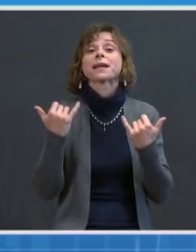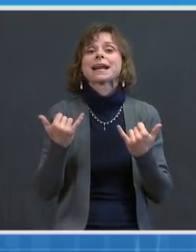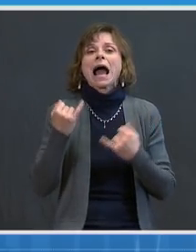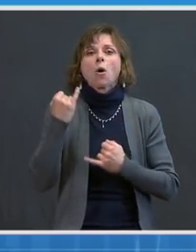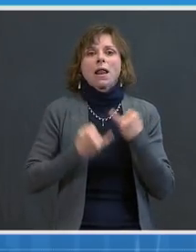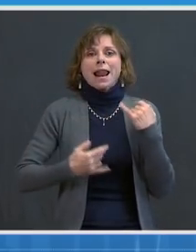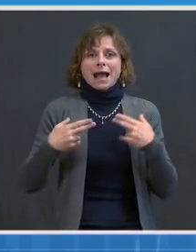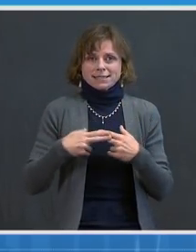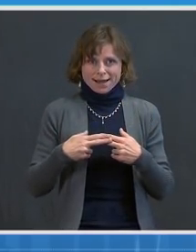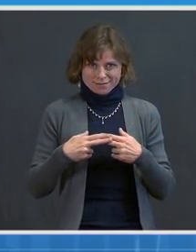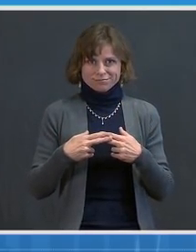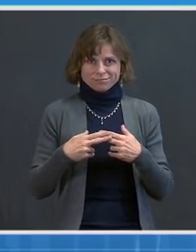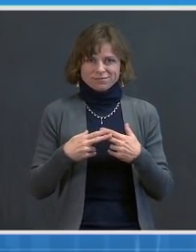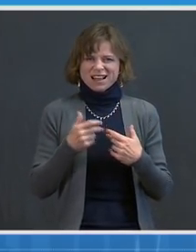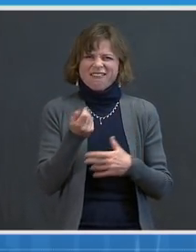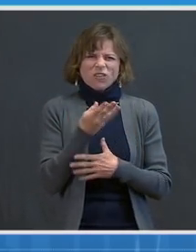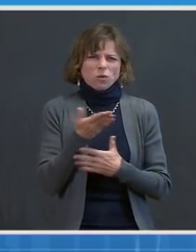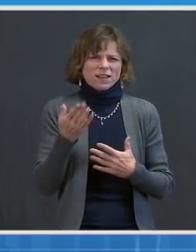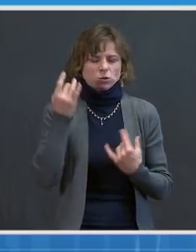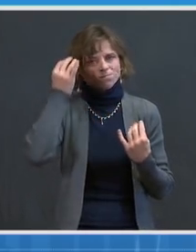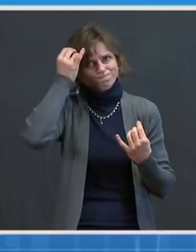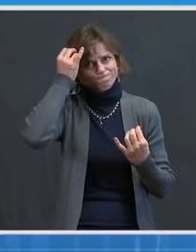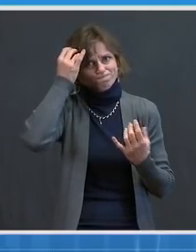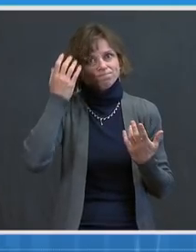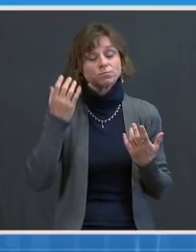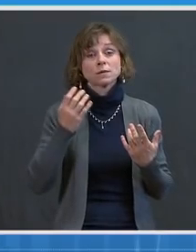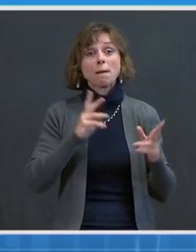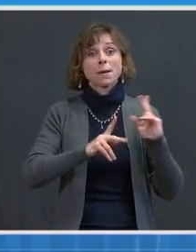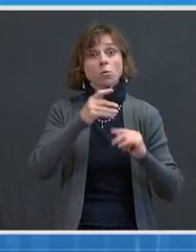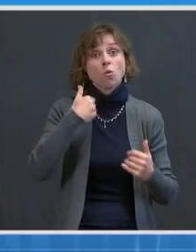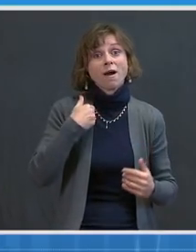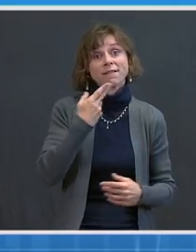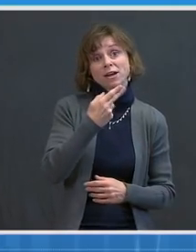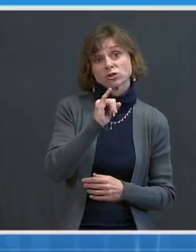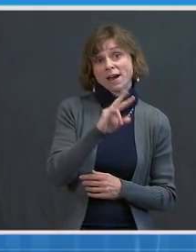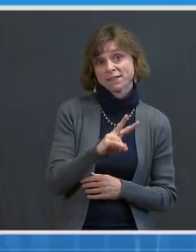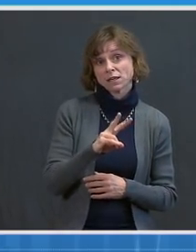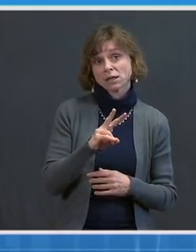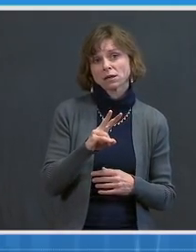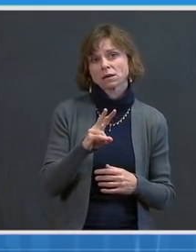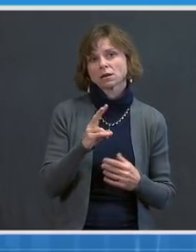just a couple of other considerations. People with HIV -- questions we get asked all the time.